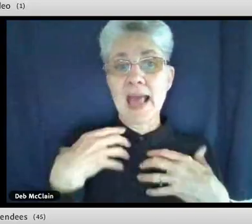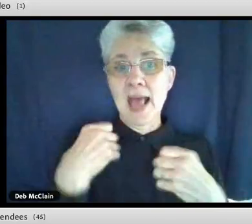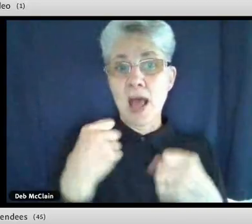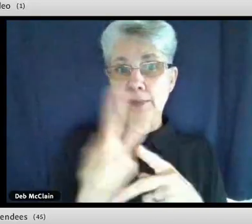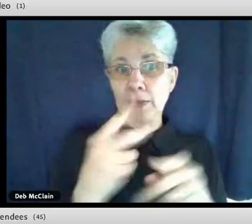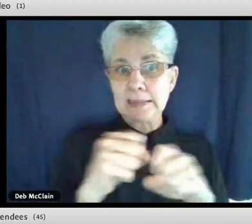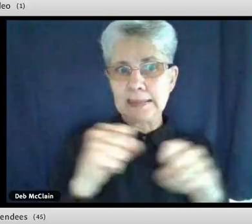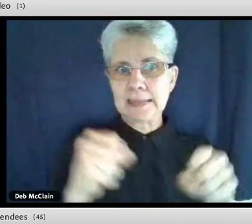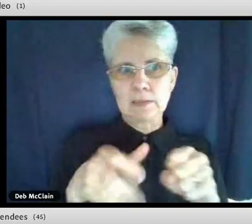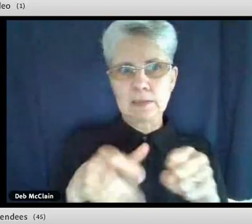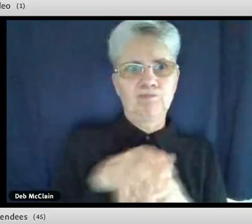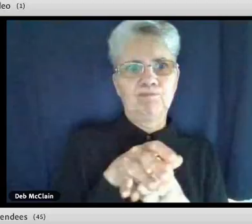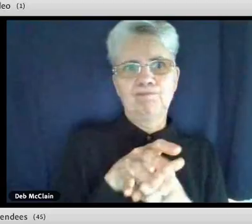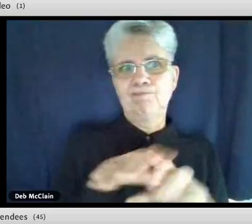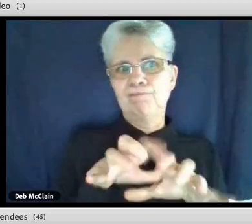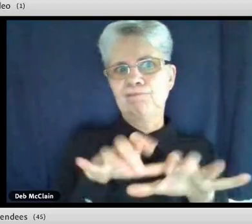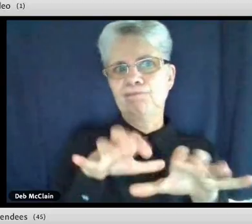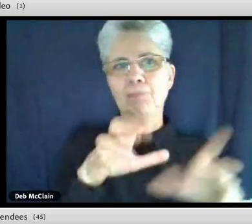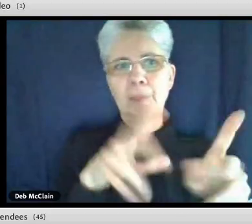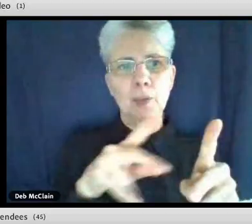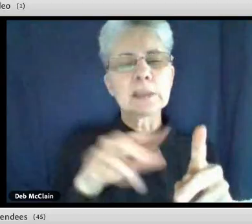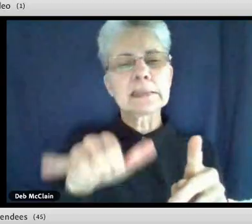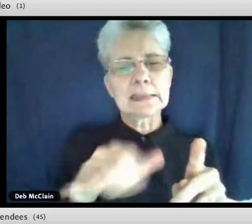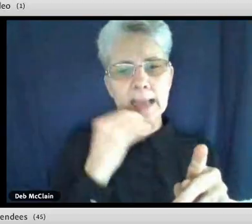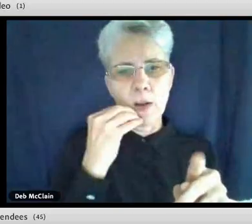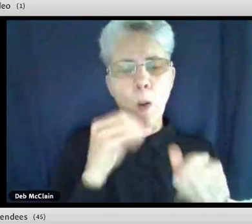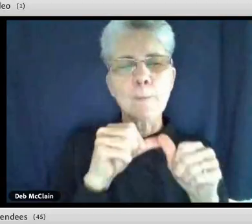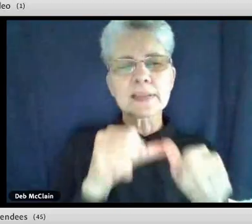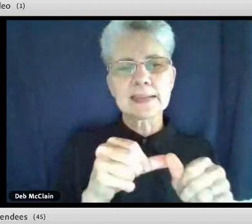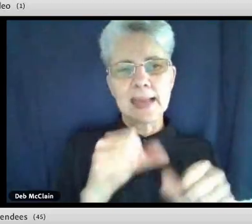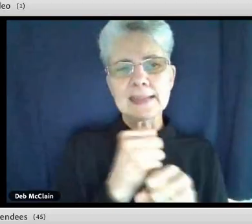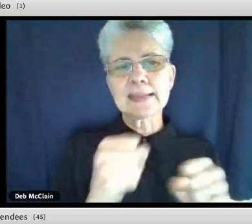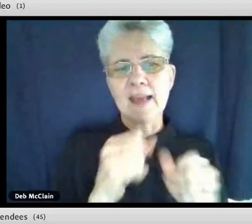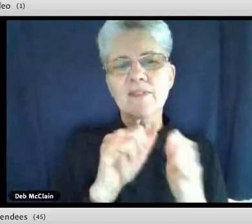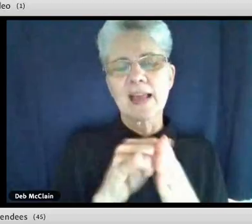so that's, again, stay home. Stay safe. That's one of the best things that you can do.